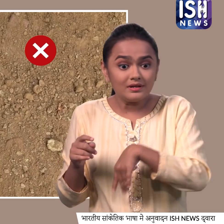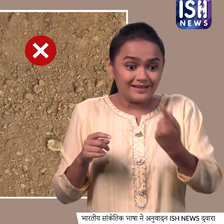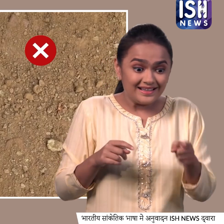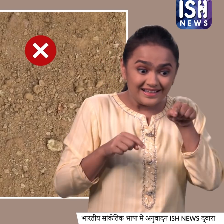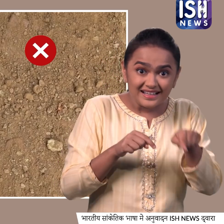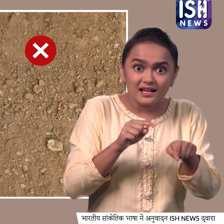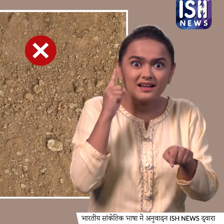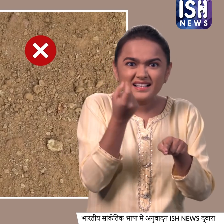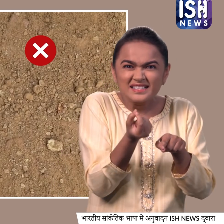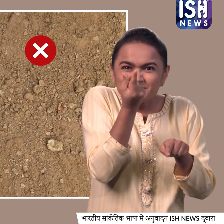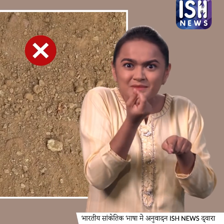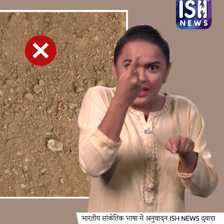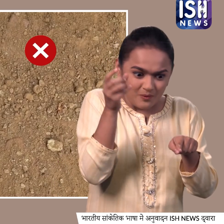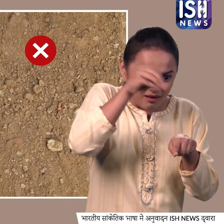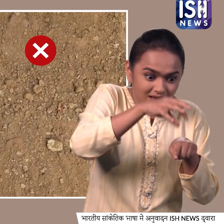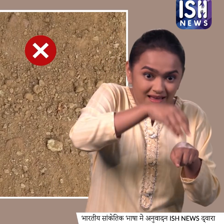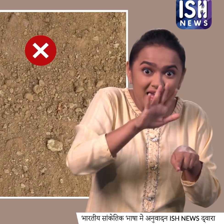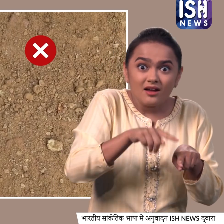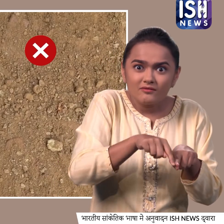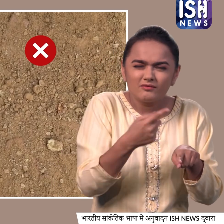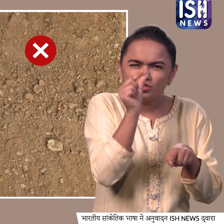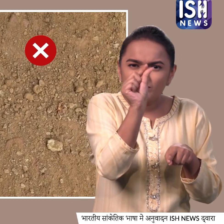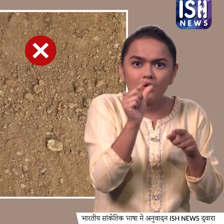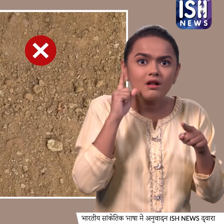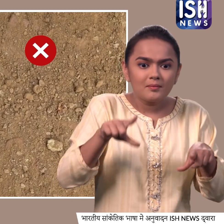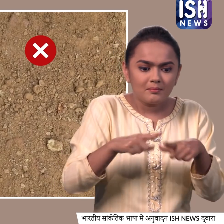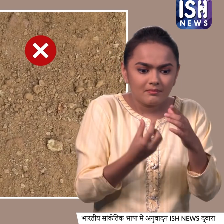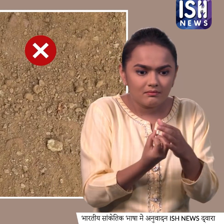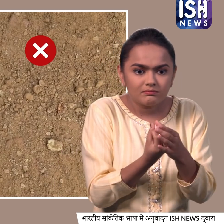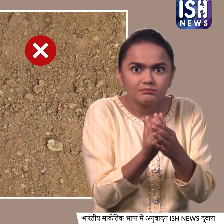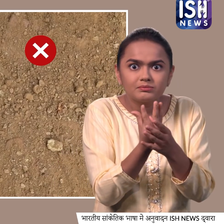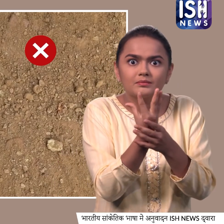but in the pot containing the sprouts, you'll see a small plant growing